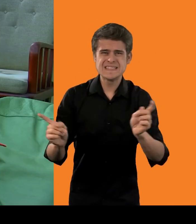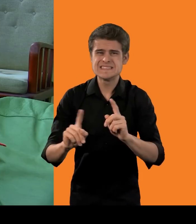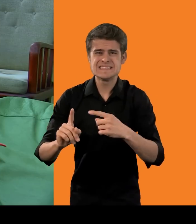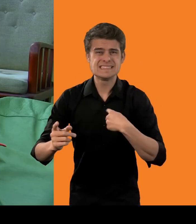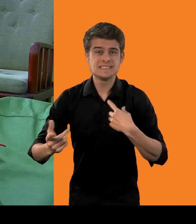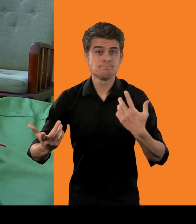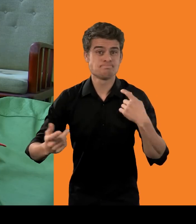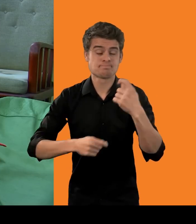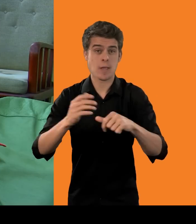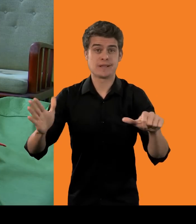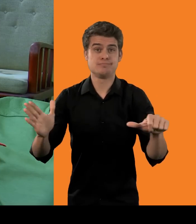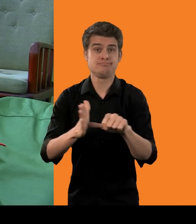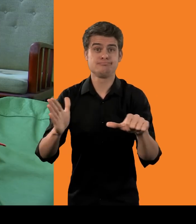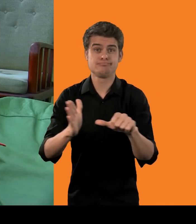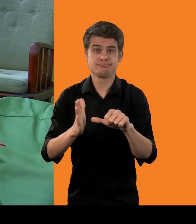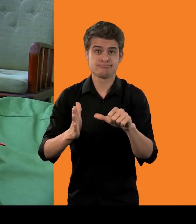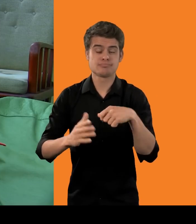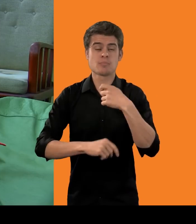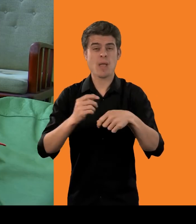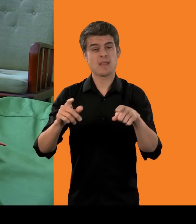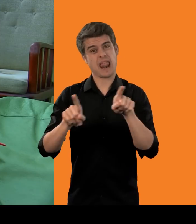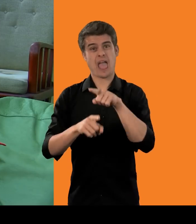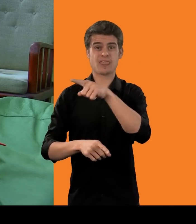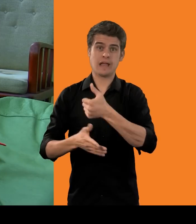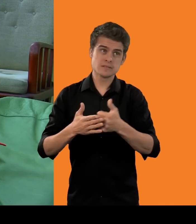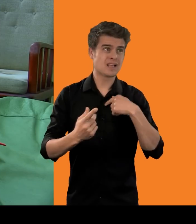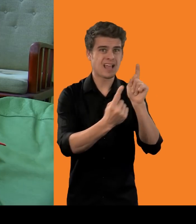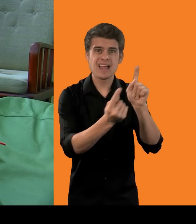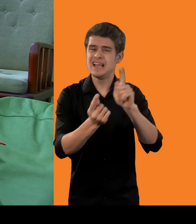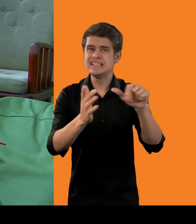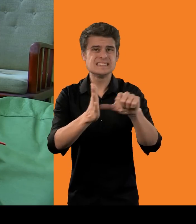and they’re making all sorts of hand motions and they’re speaking really fast